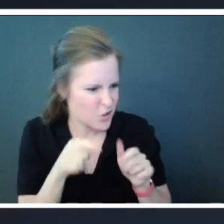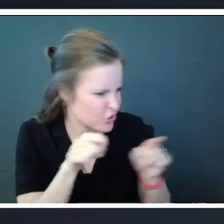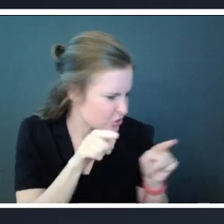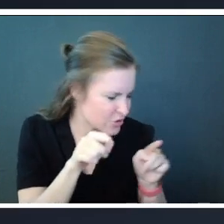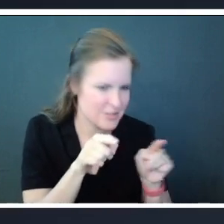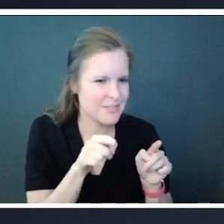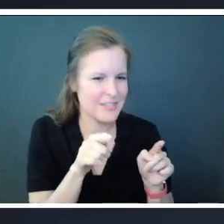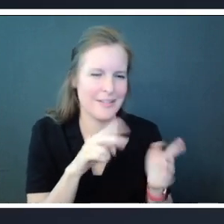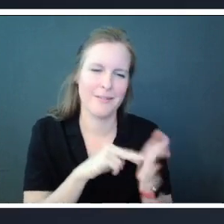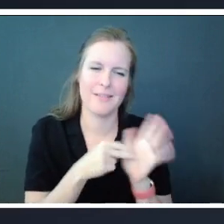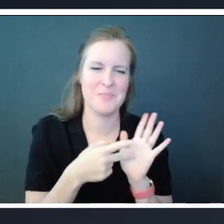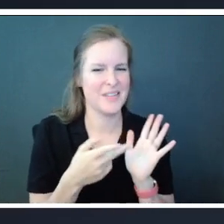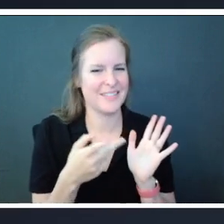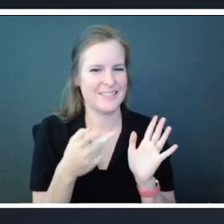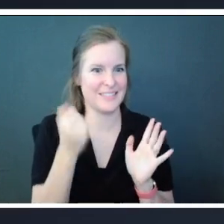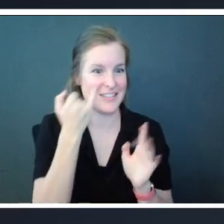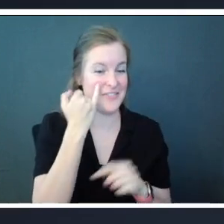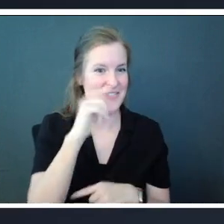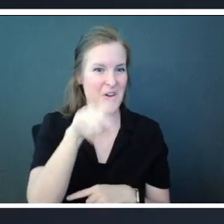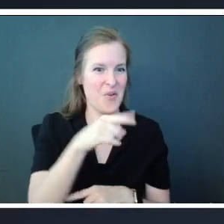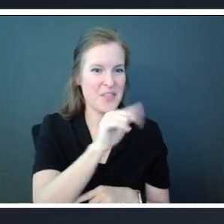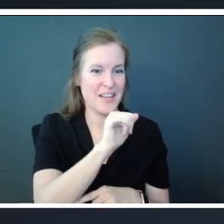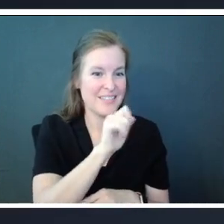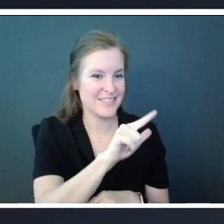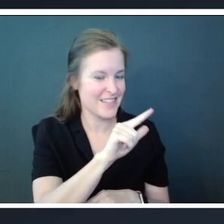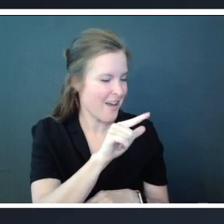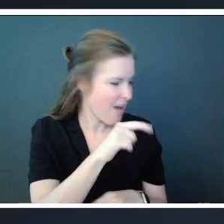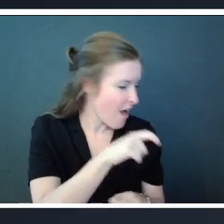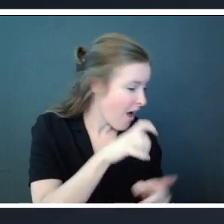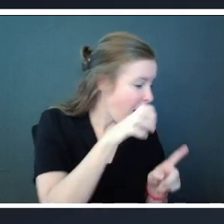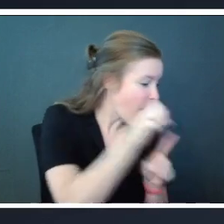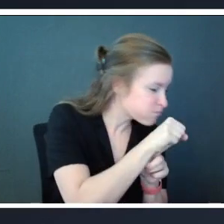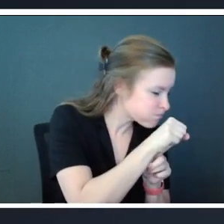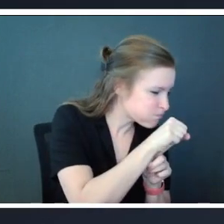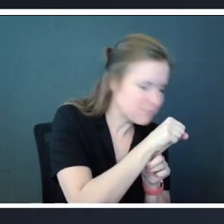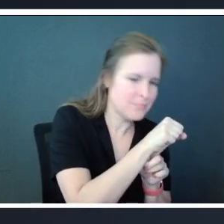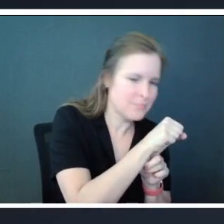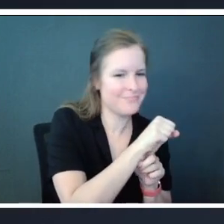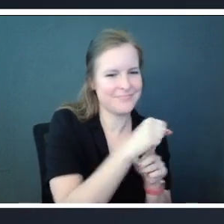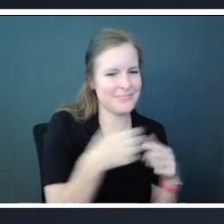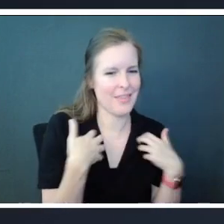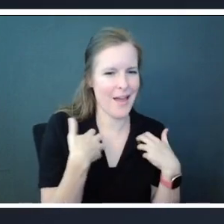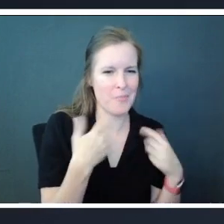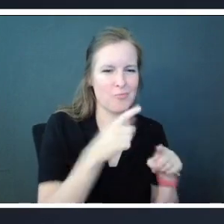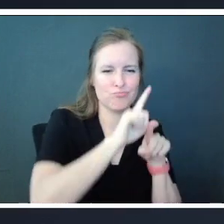if it's just the tail, way better chance for this animal to get away from predators.